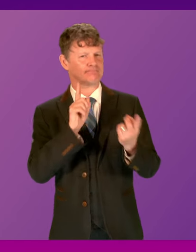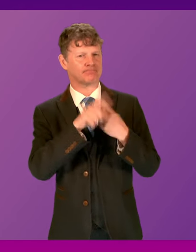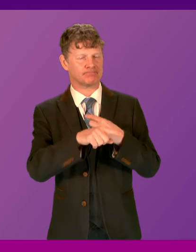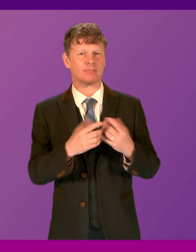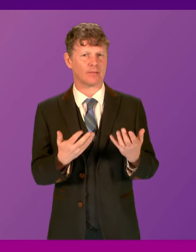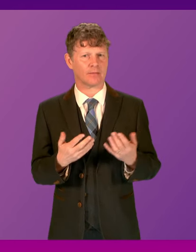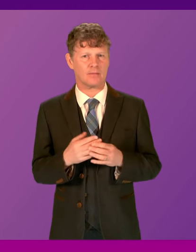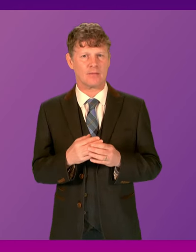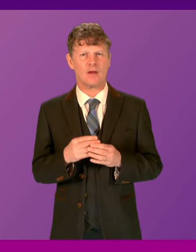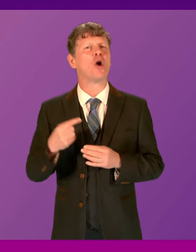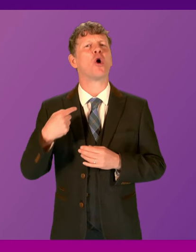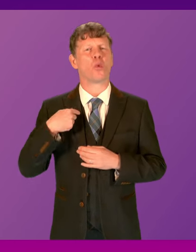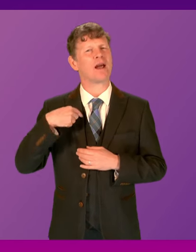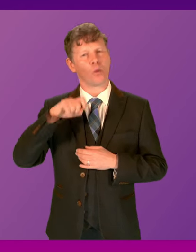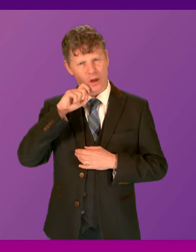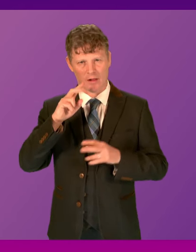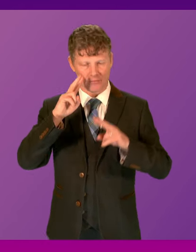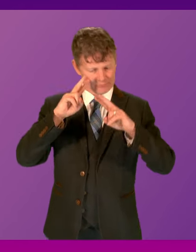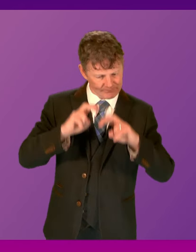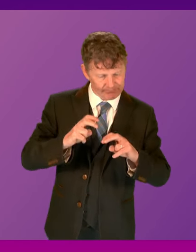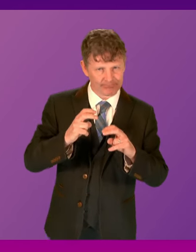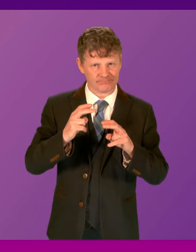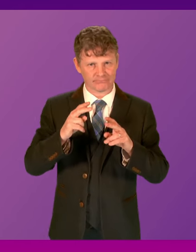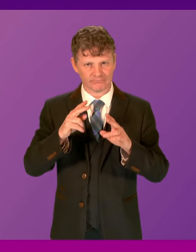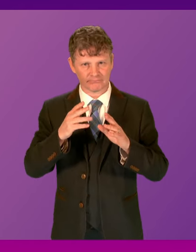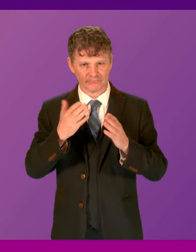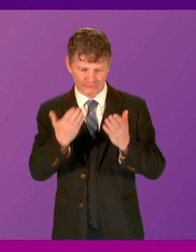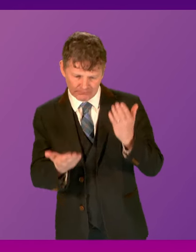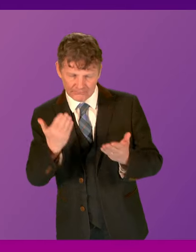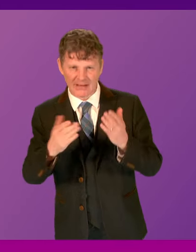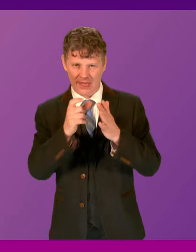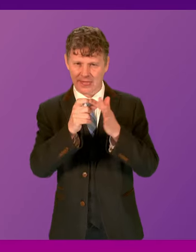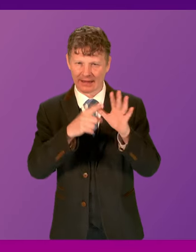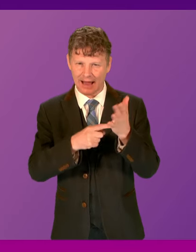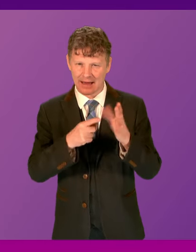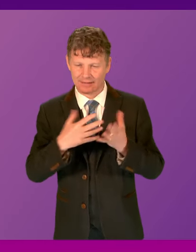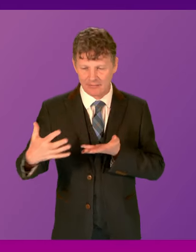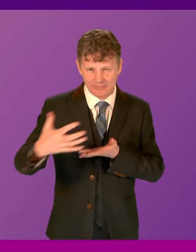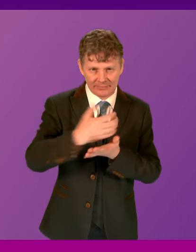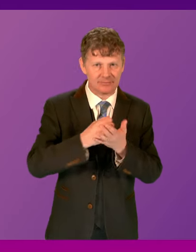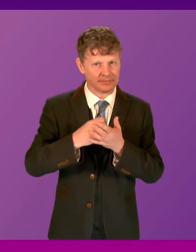We will evaluate the data and, of course, we will bring forward analysis of it, but it is important